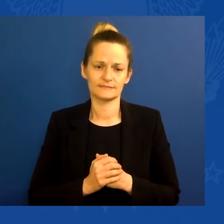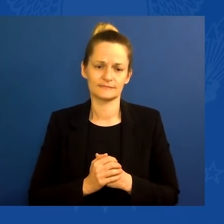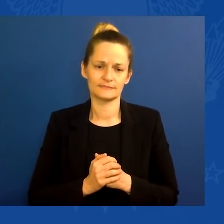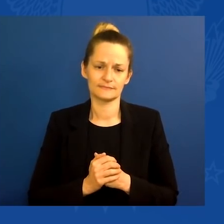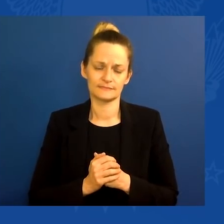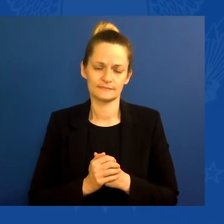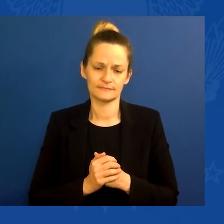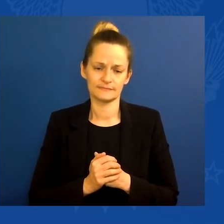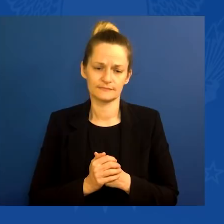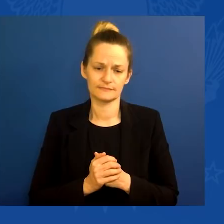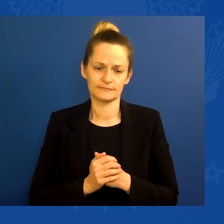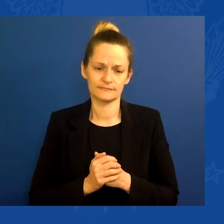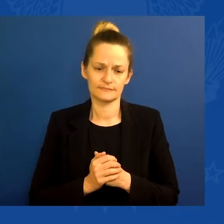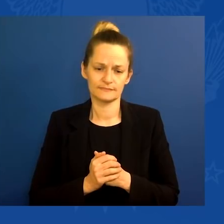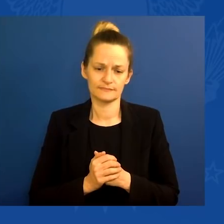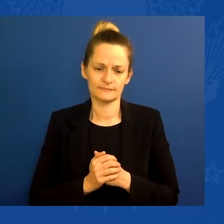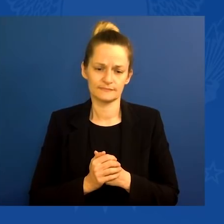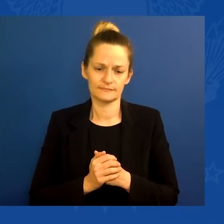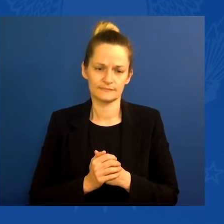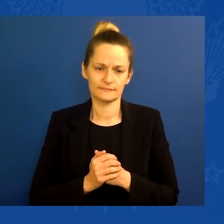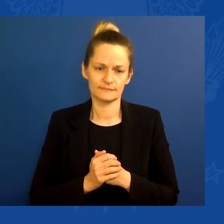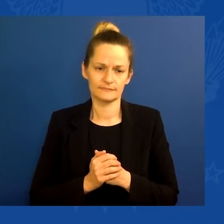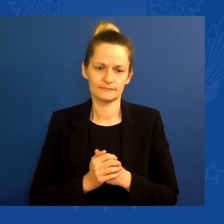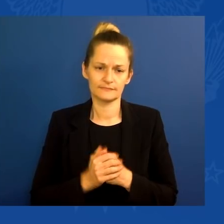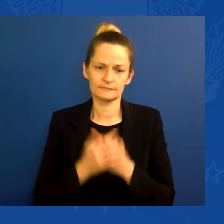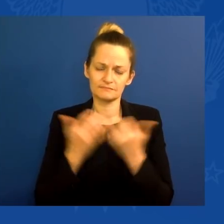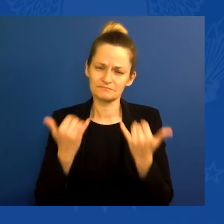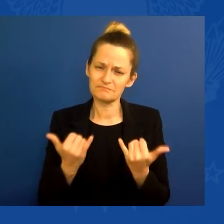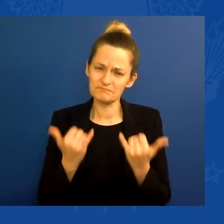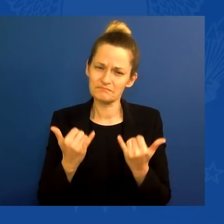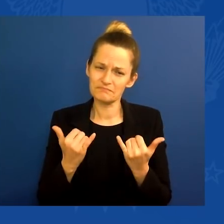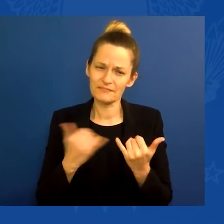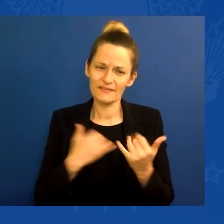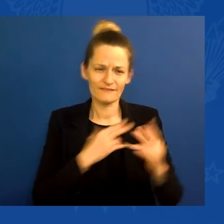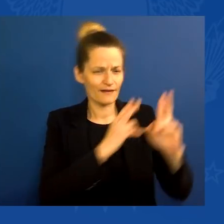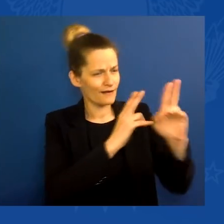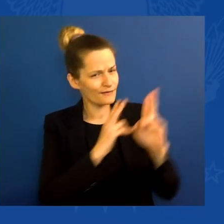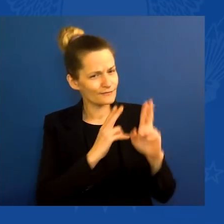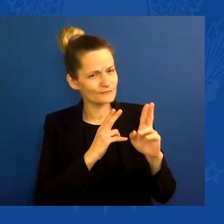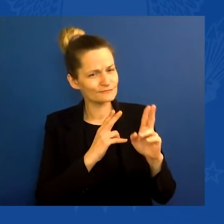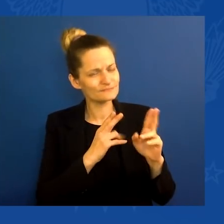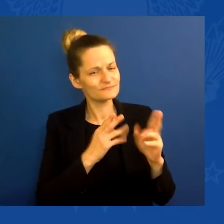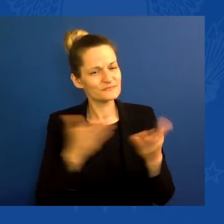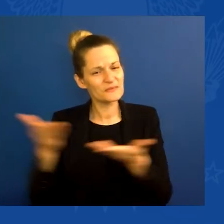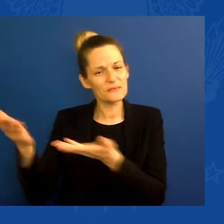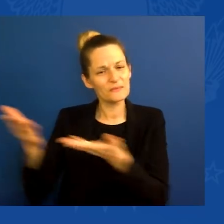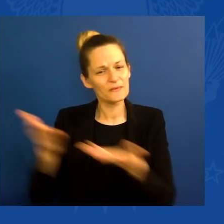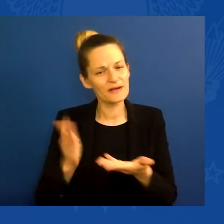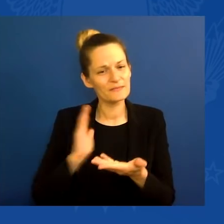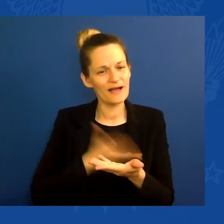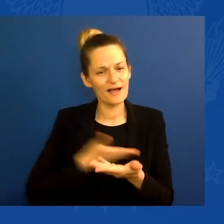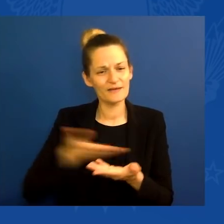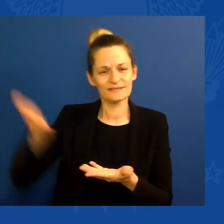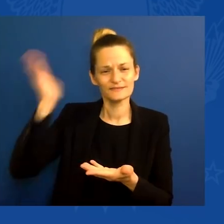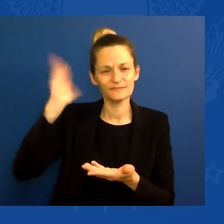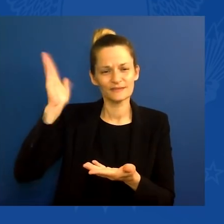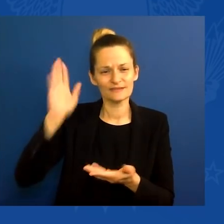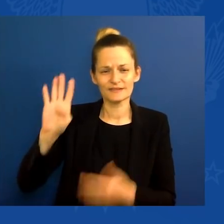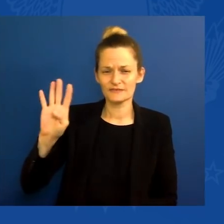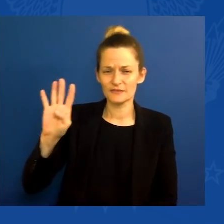It is now my honor to once again welcome our keynote speaker for the 41st Annual National Peace Officer Memorial Service. Joseph R Biden, Jr.